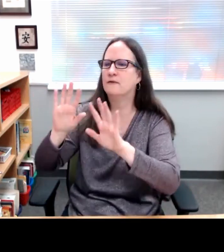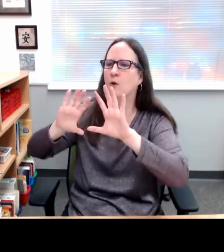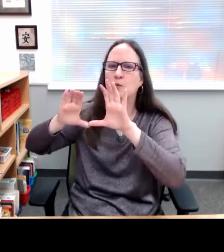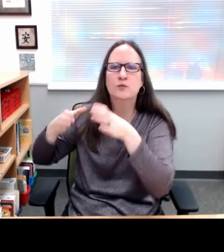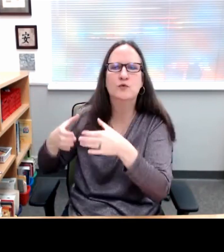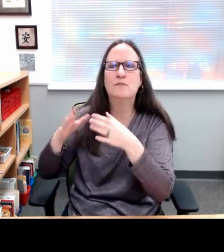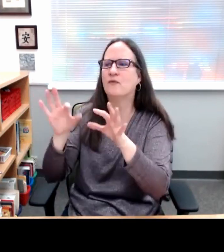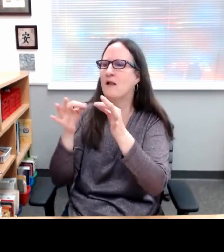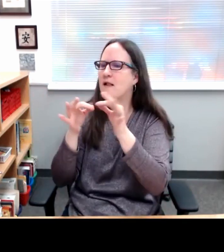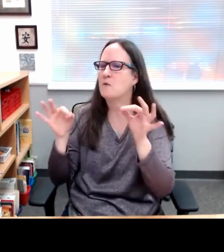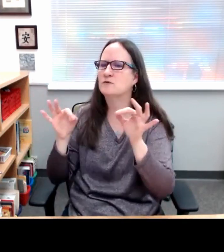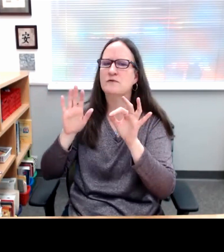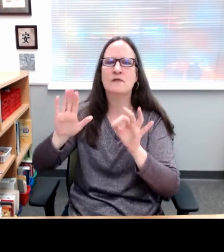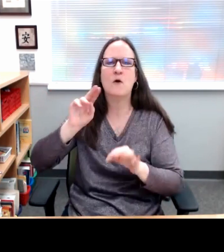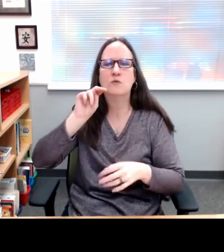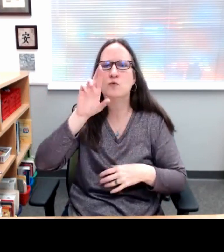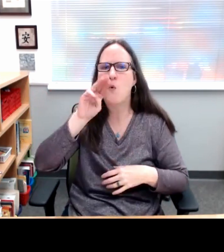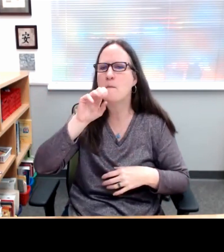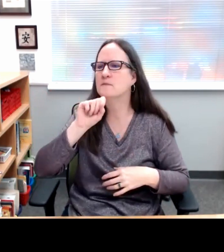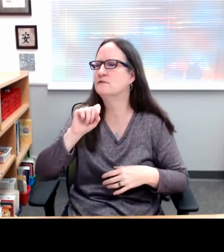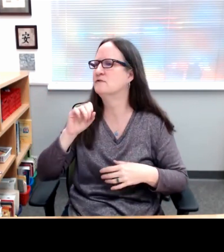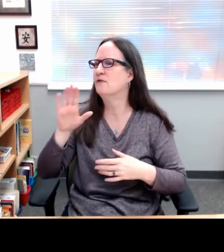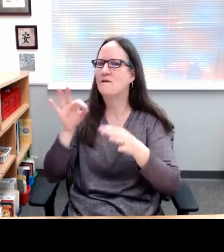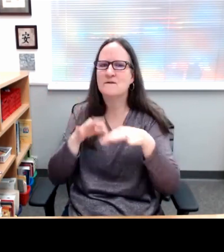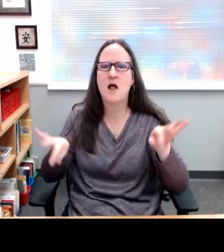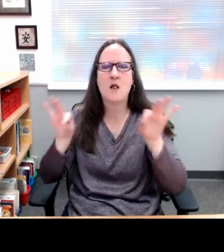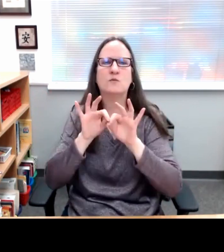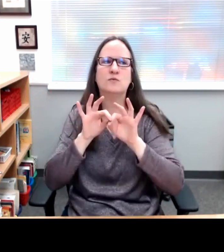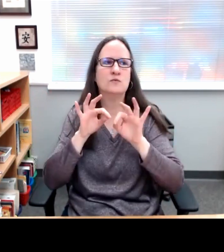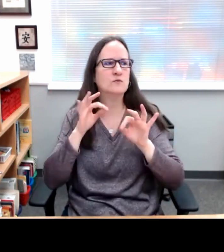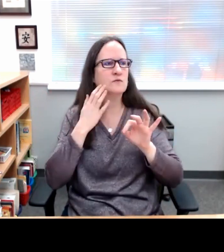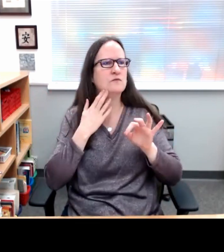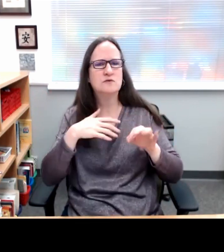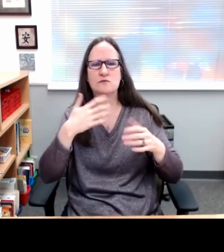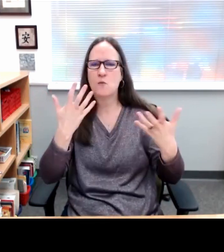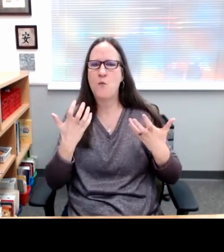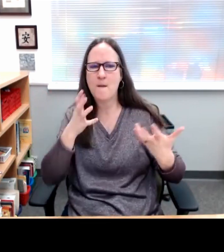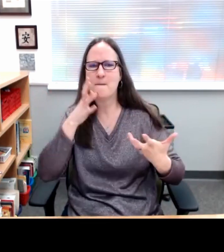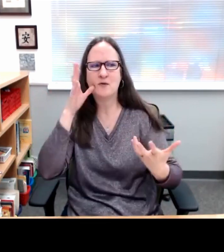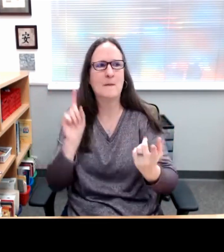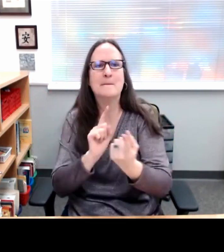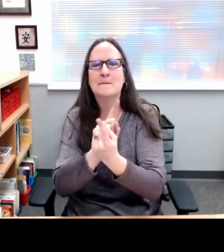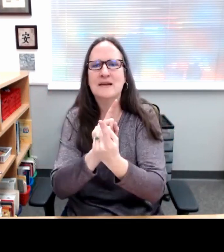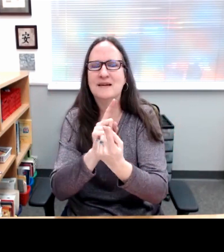that have their own cultures, their own societies, and language and norms. Their values vary. And